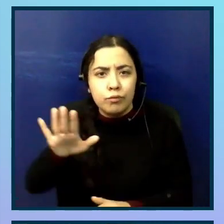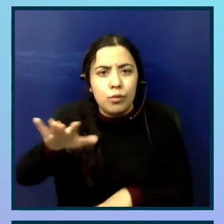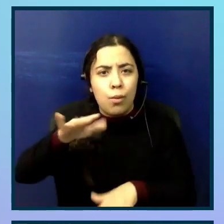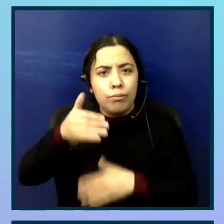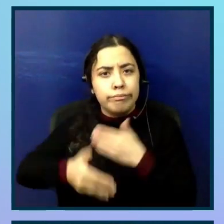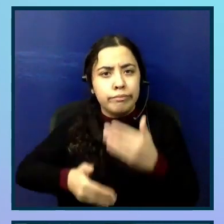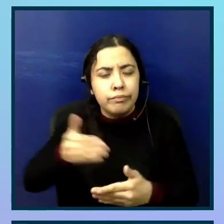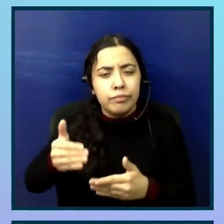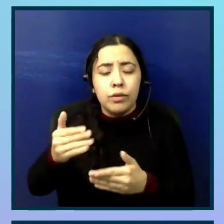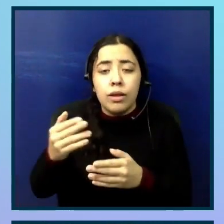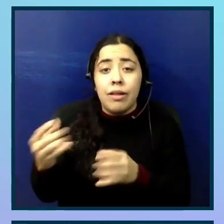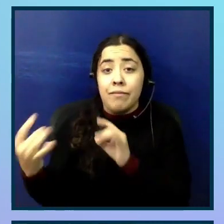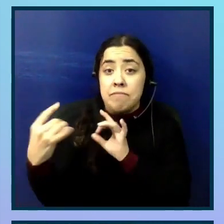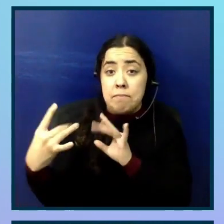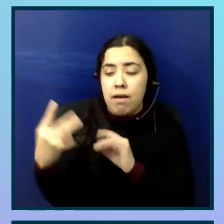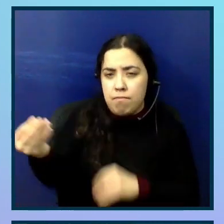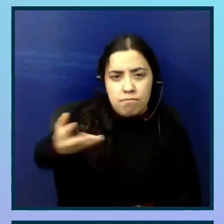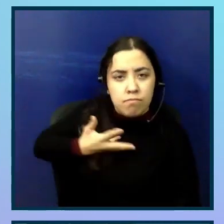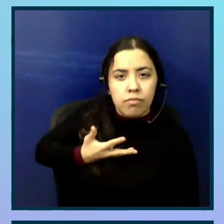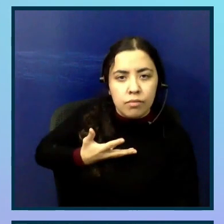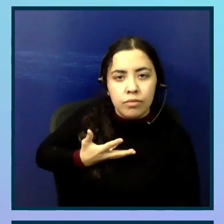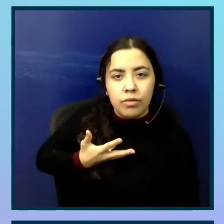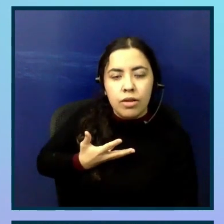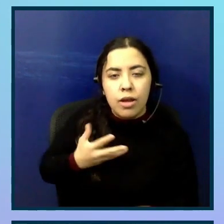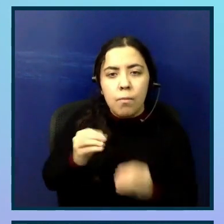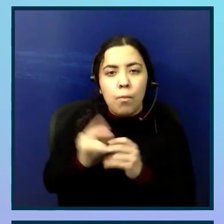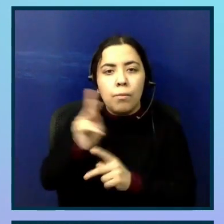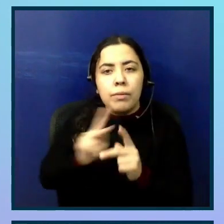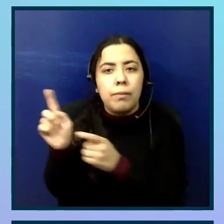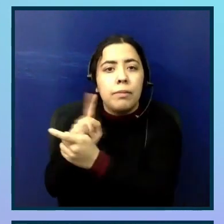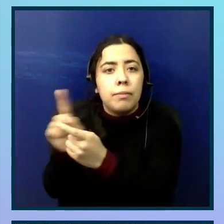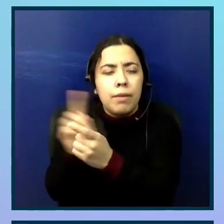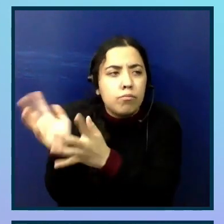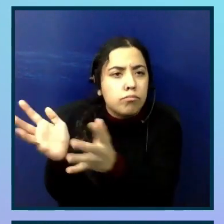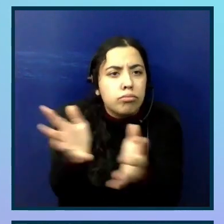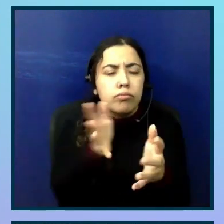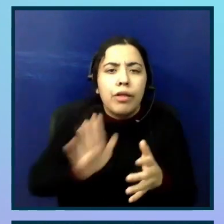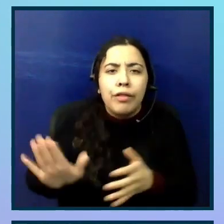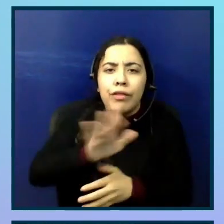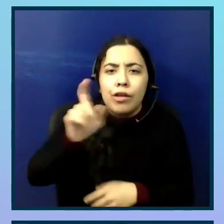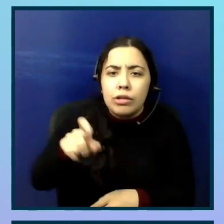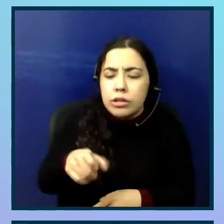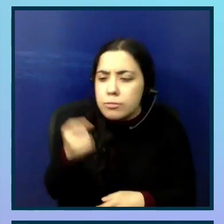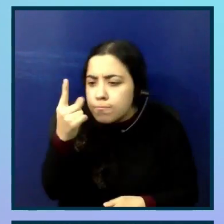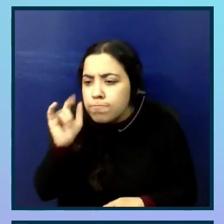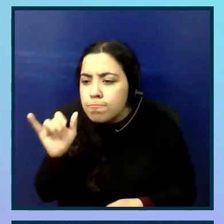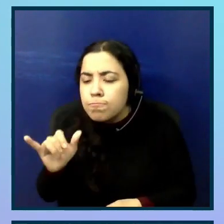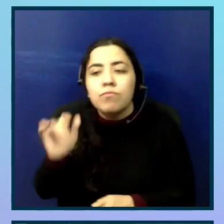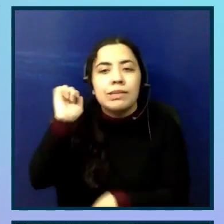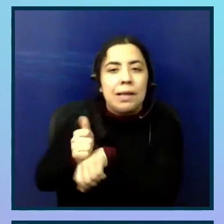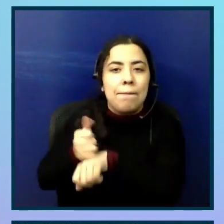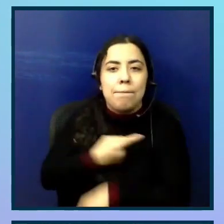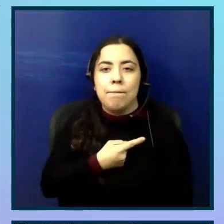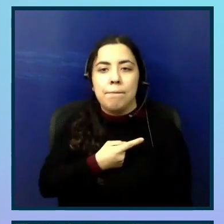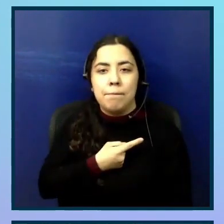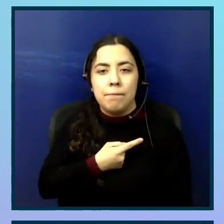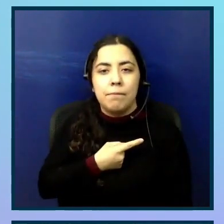and we were able to talk to a wider group of people and understand what their needs were. You can use transcripts to consume the video